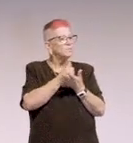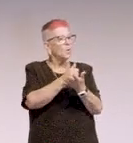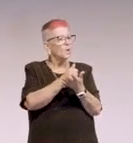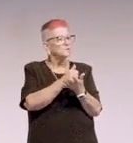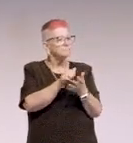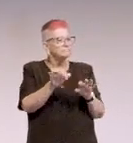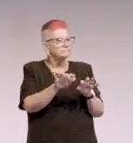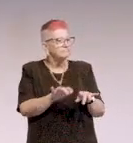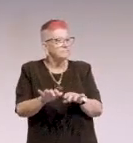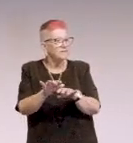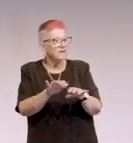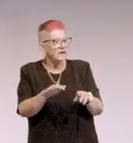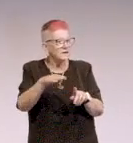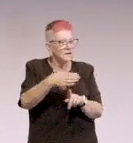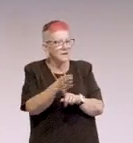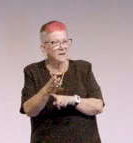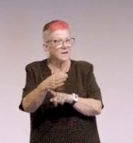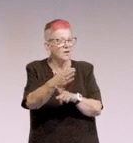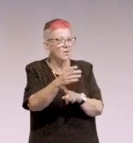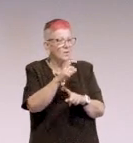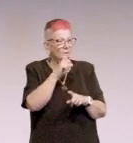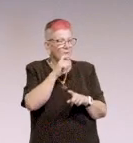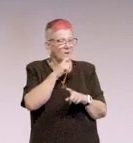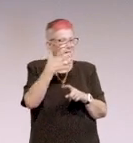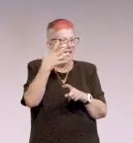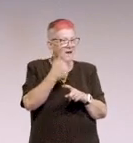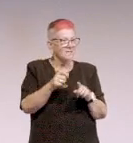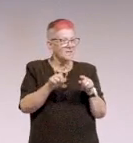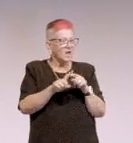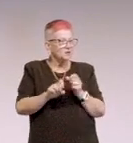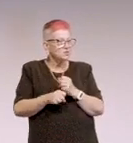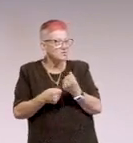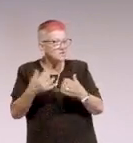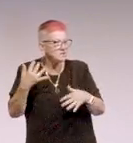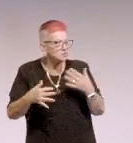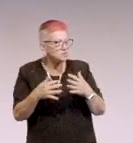Some people who are facing stress injuries or people having